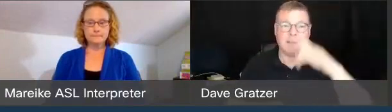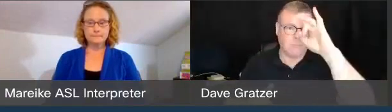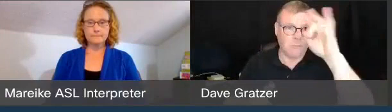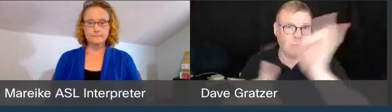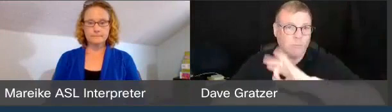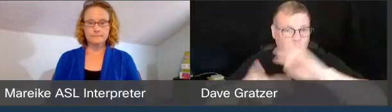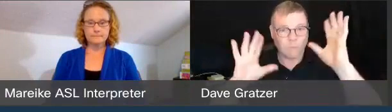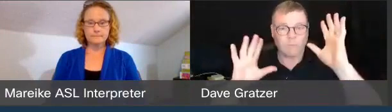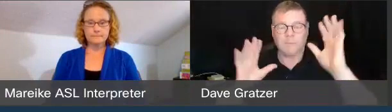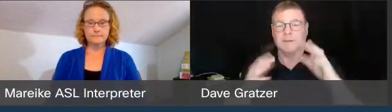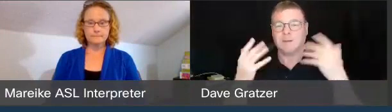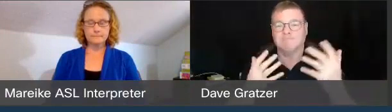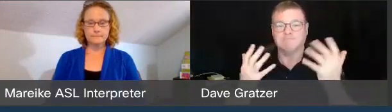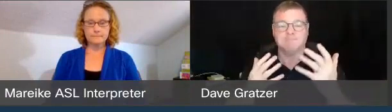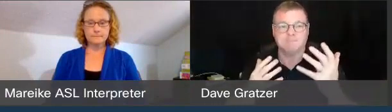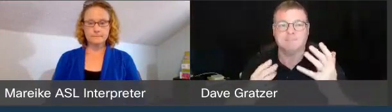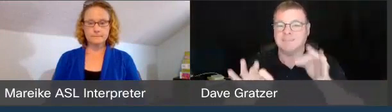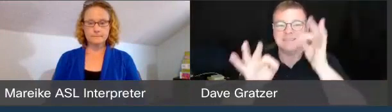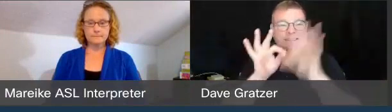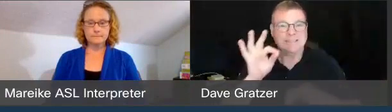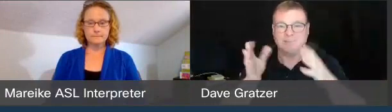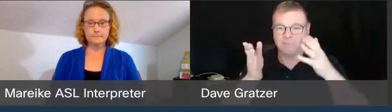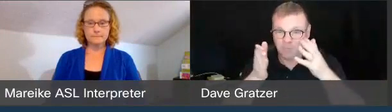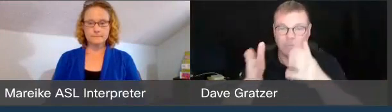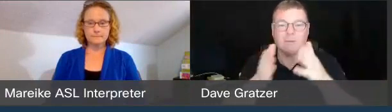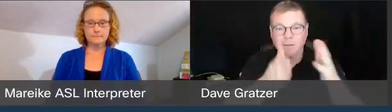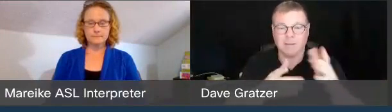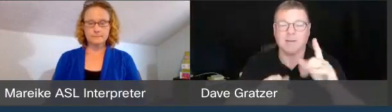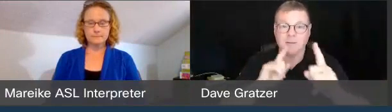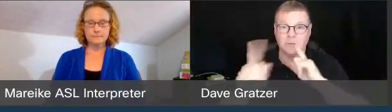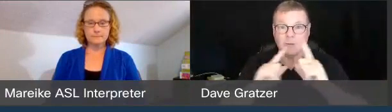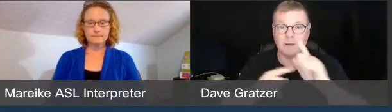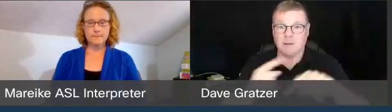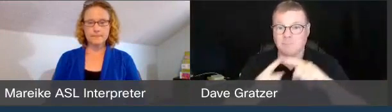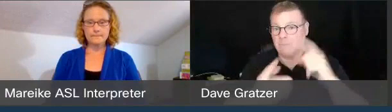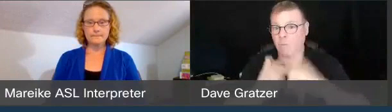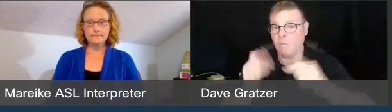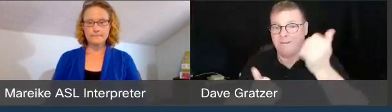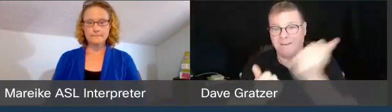over simplified way of talking about what everybody needs, particularly those with severe